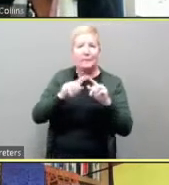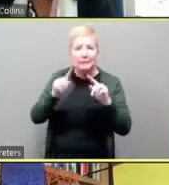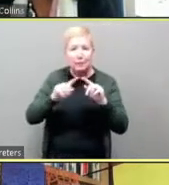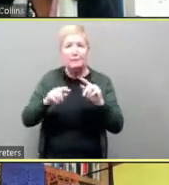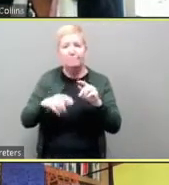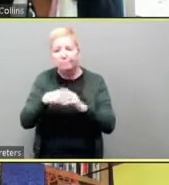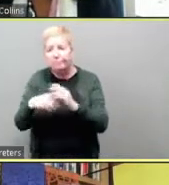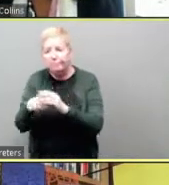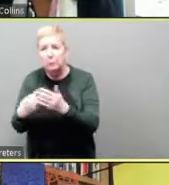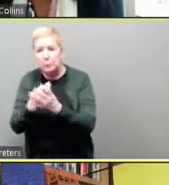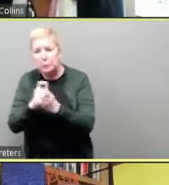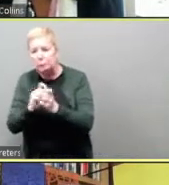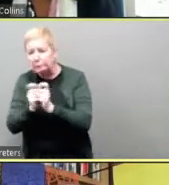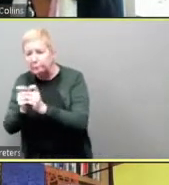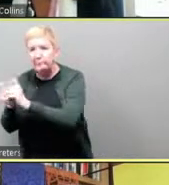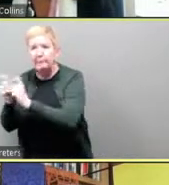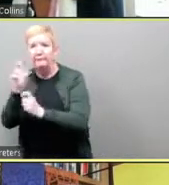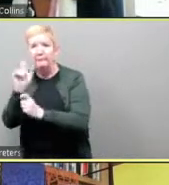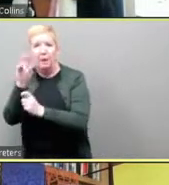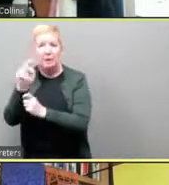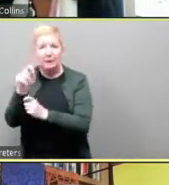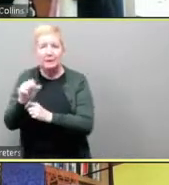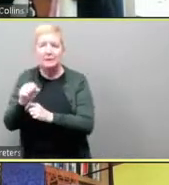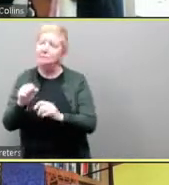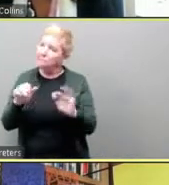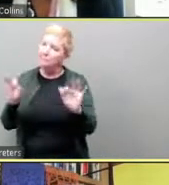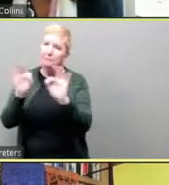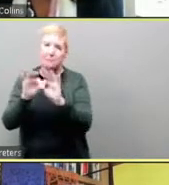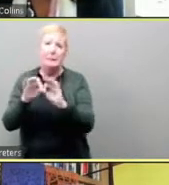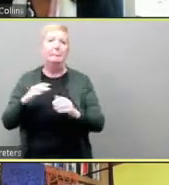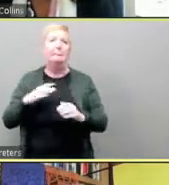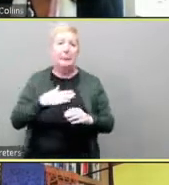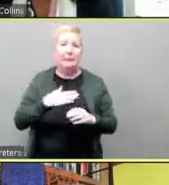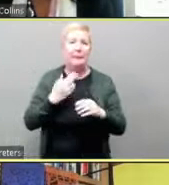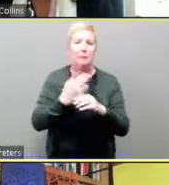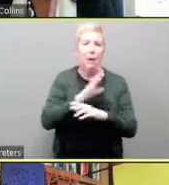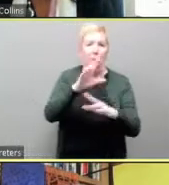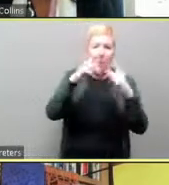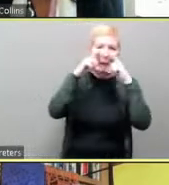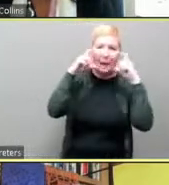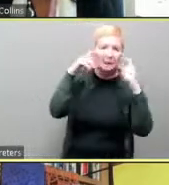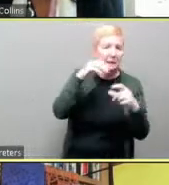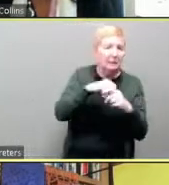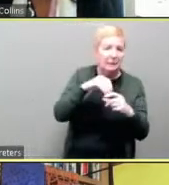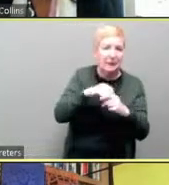the mask in any indoor setting ever vaccinated or not still applies if